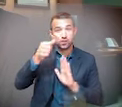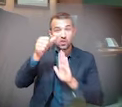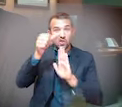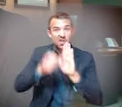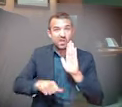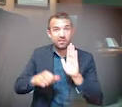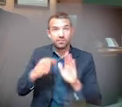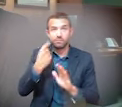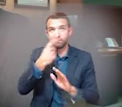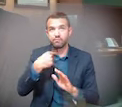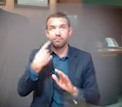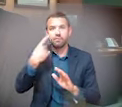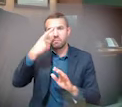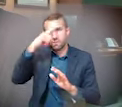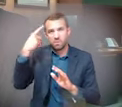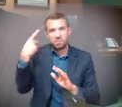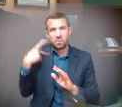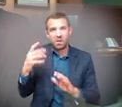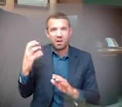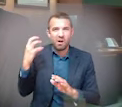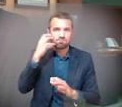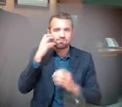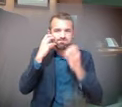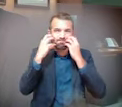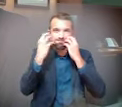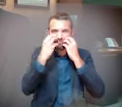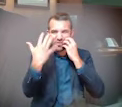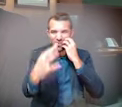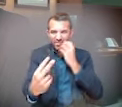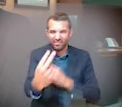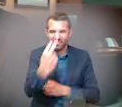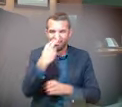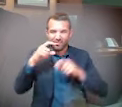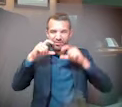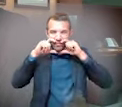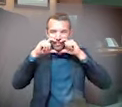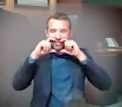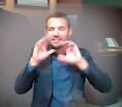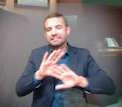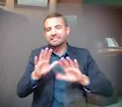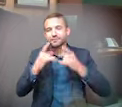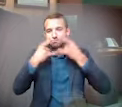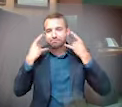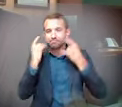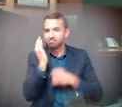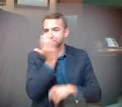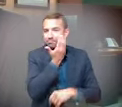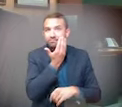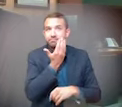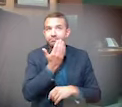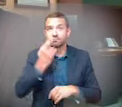and the bruising is extensive and you don't want to see that. So it's not a political statement, although it could be.